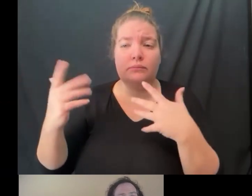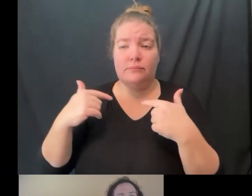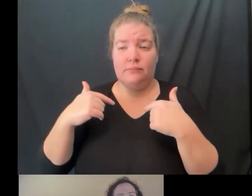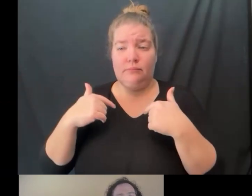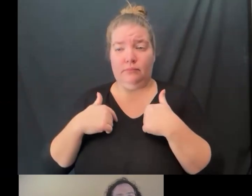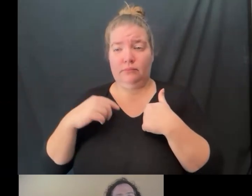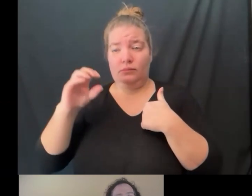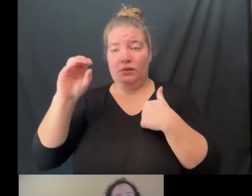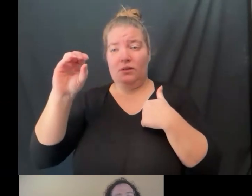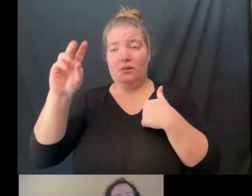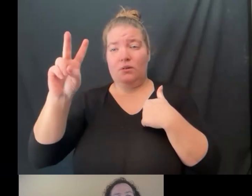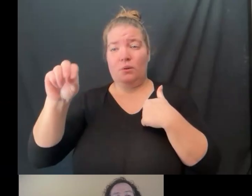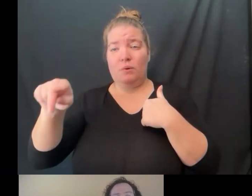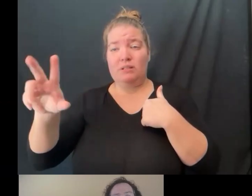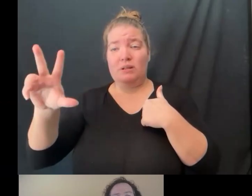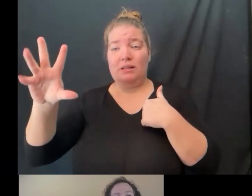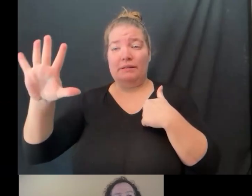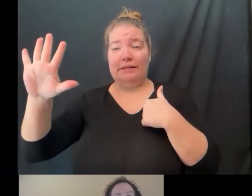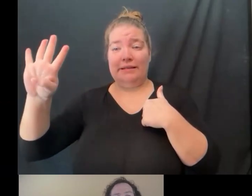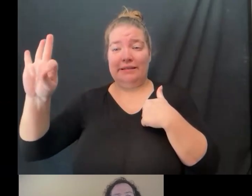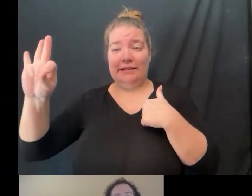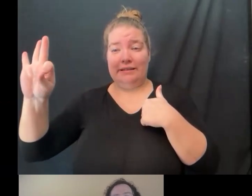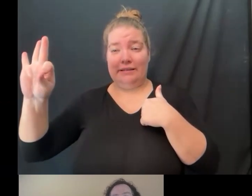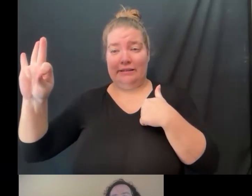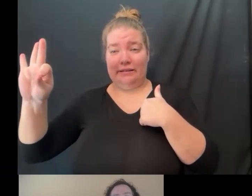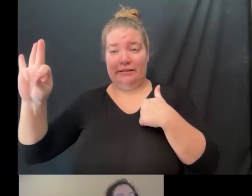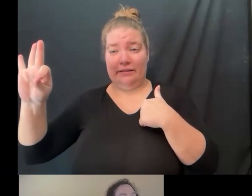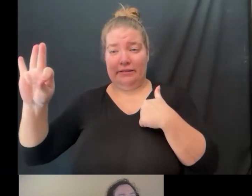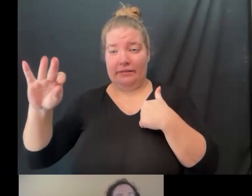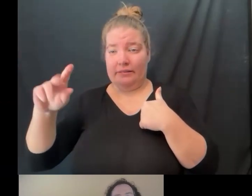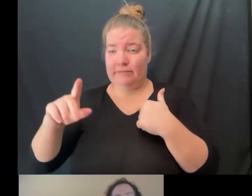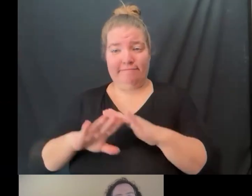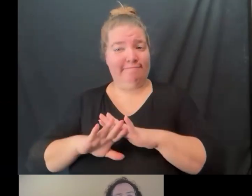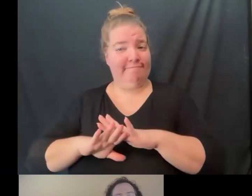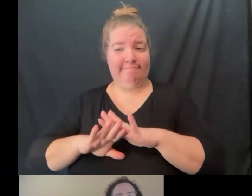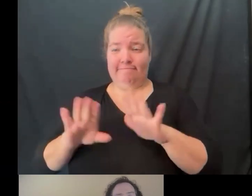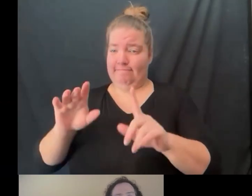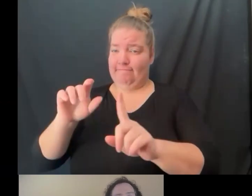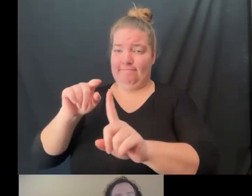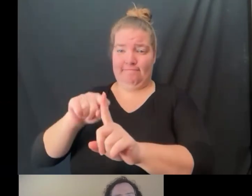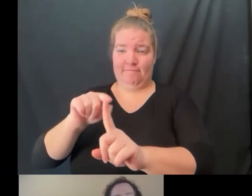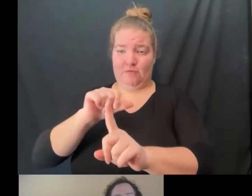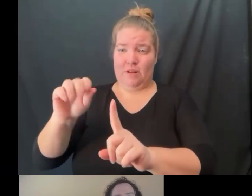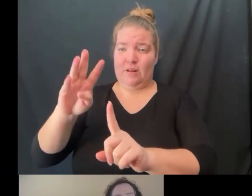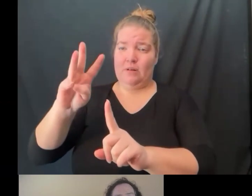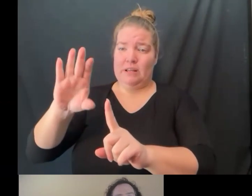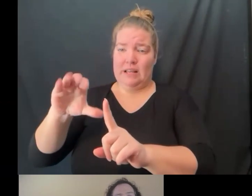But the bottom line is, Michael, no, EN 301 549 does not at all mention any other standard for PDF files